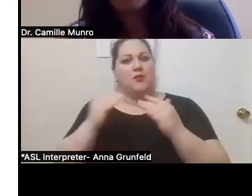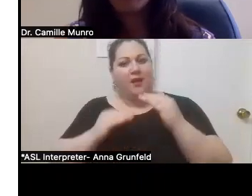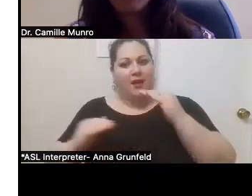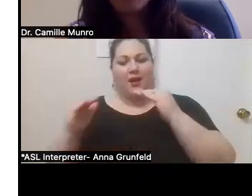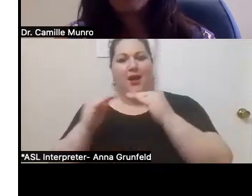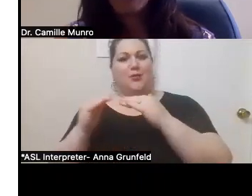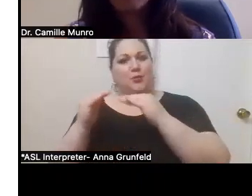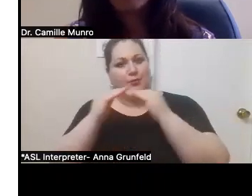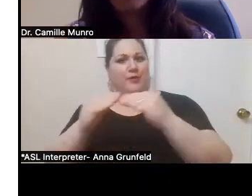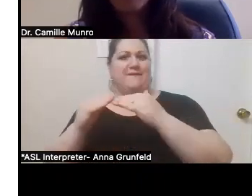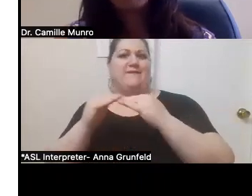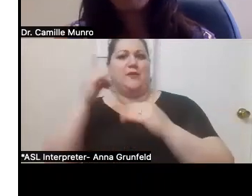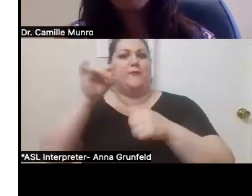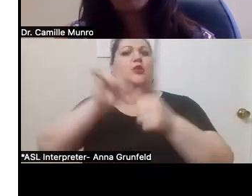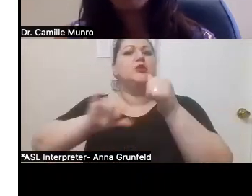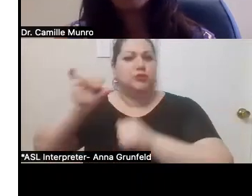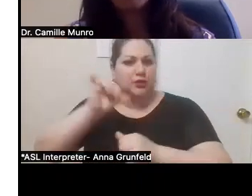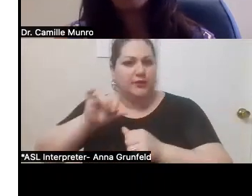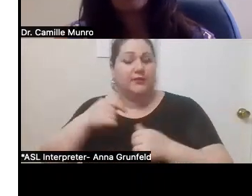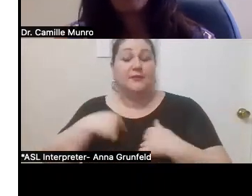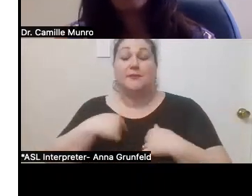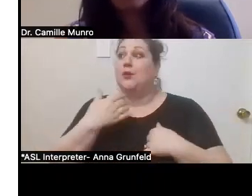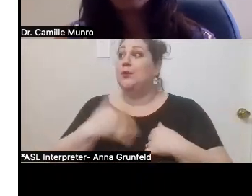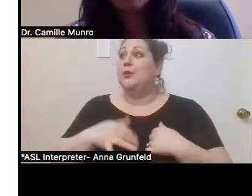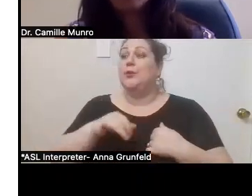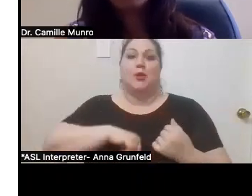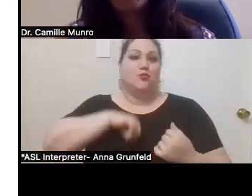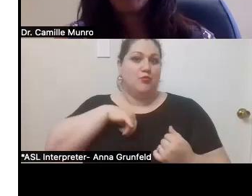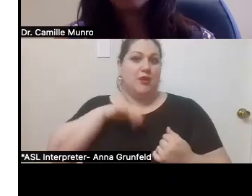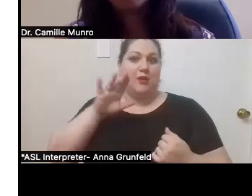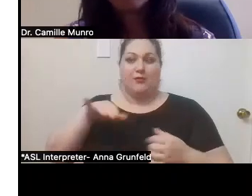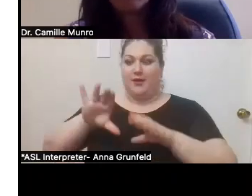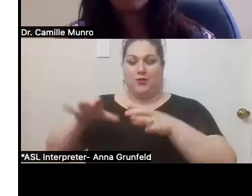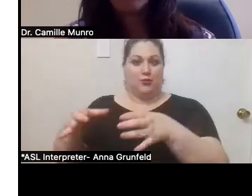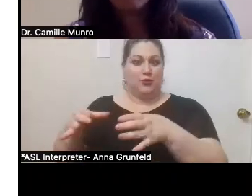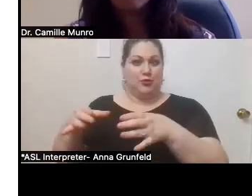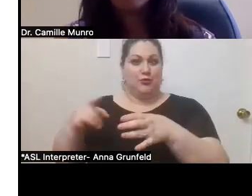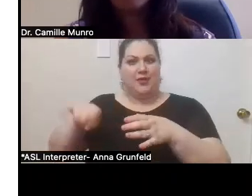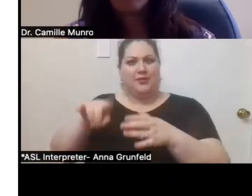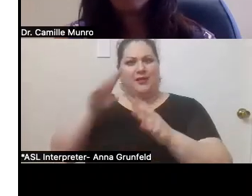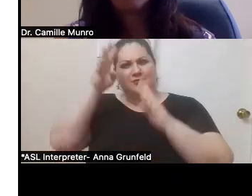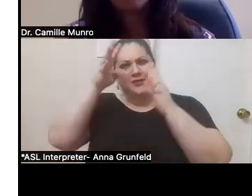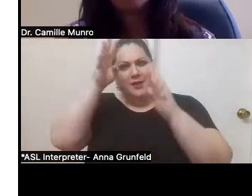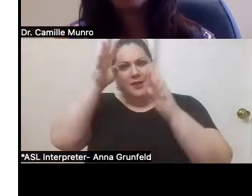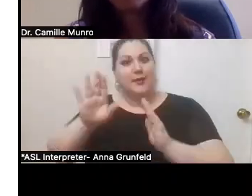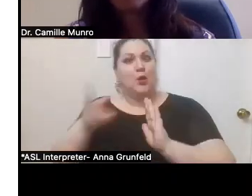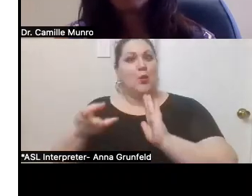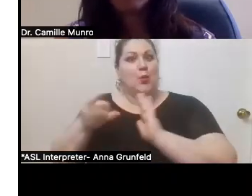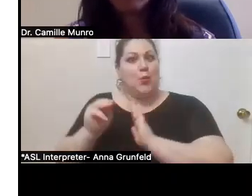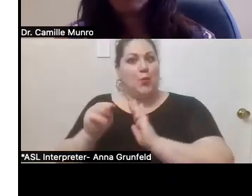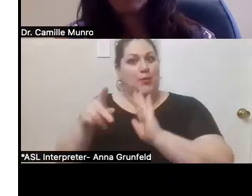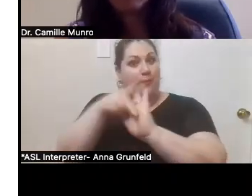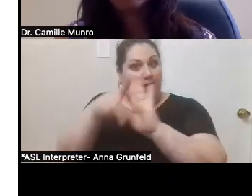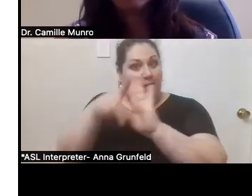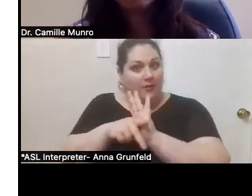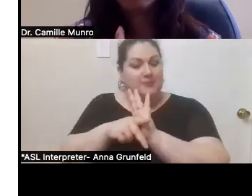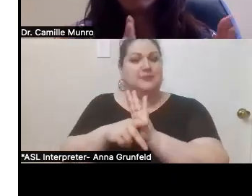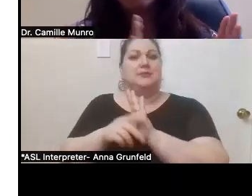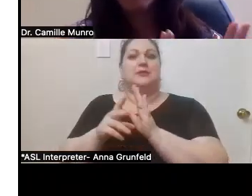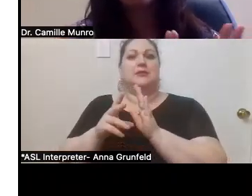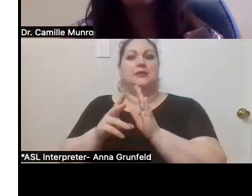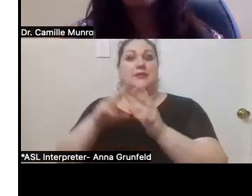They've come up with their own policy of inclusivity and actually they've